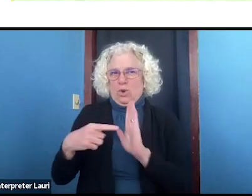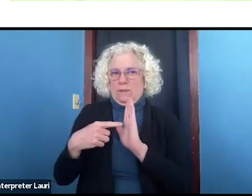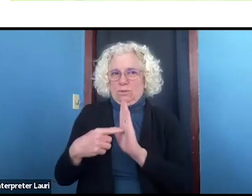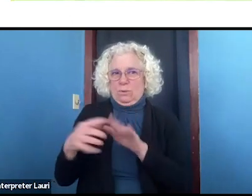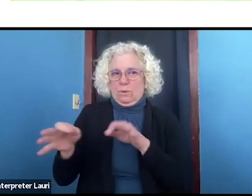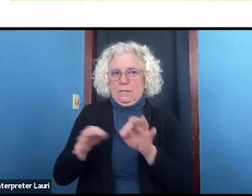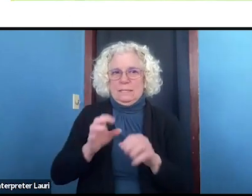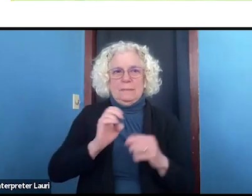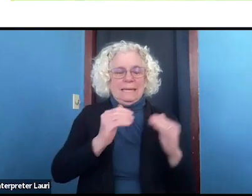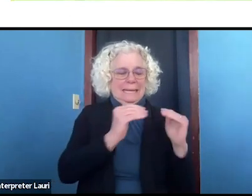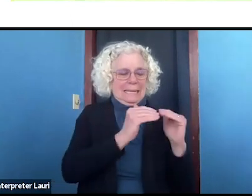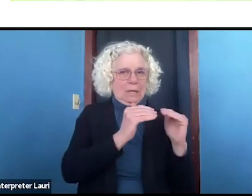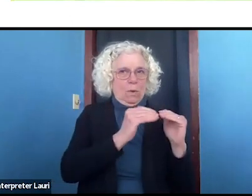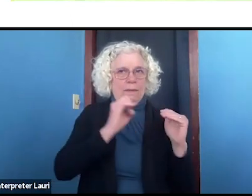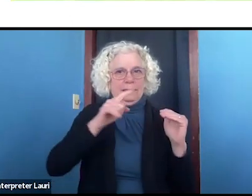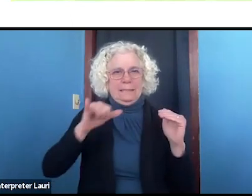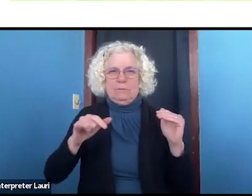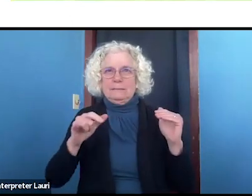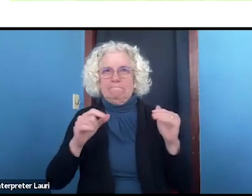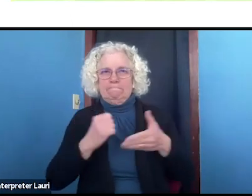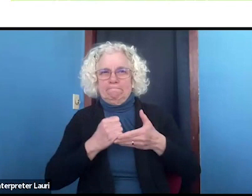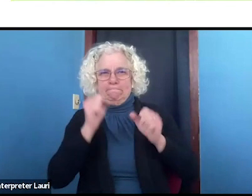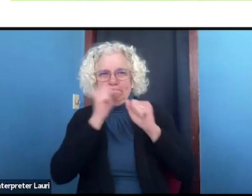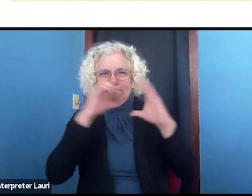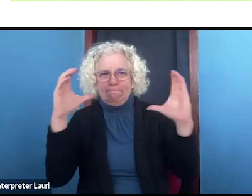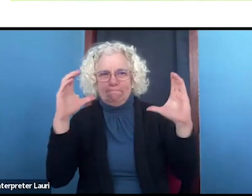This is another visualization, but I think it's important to reemphasize